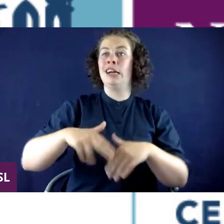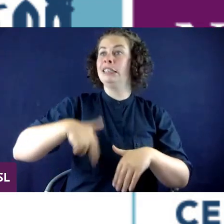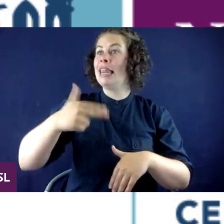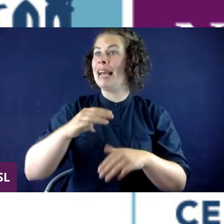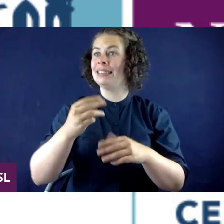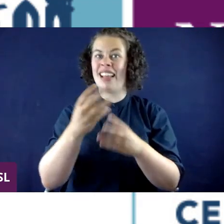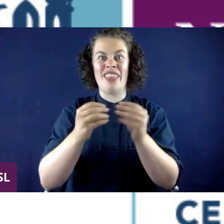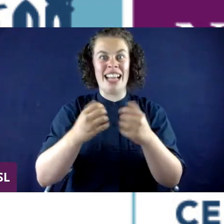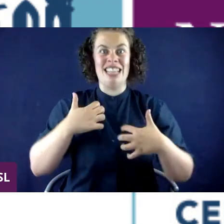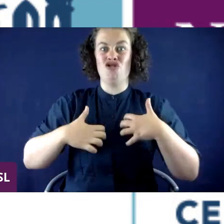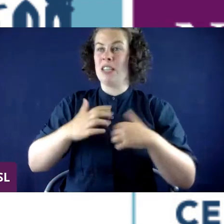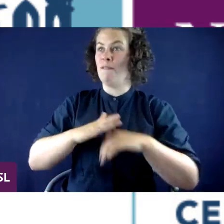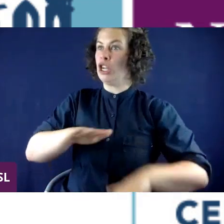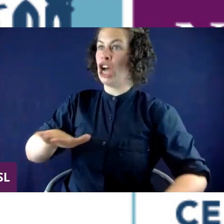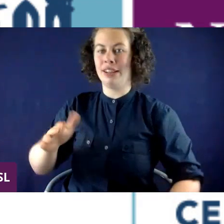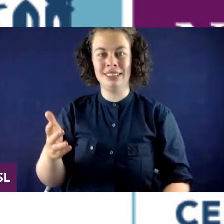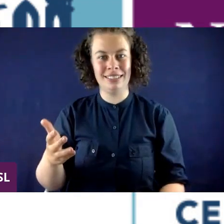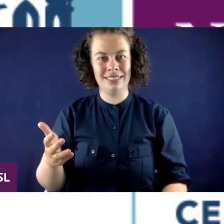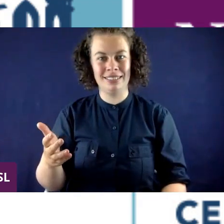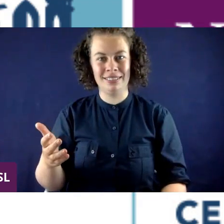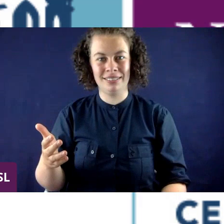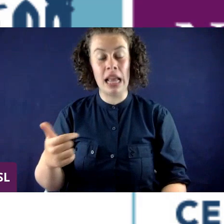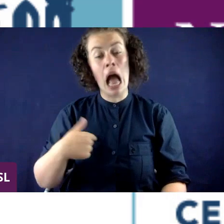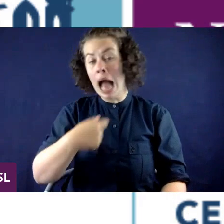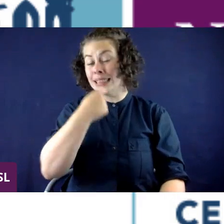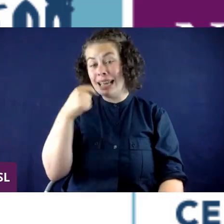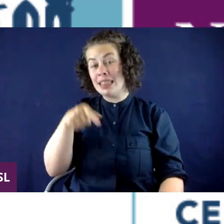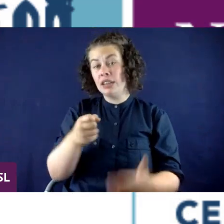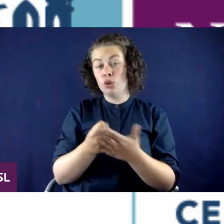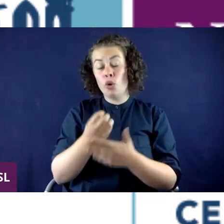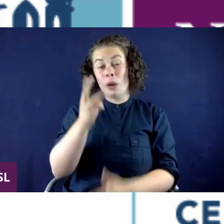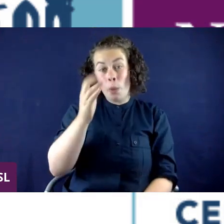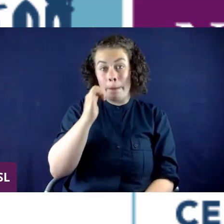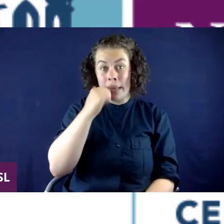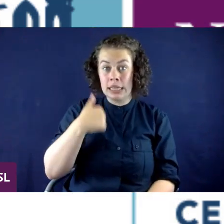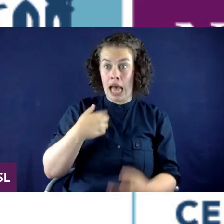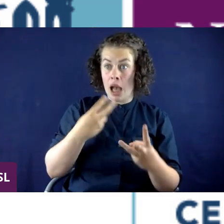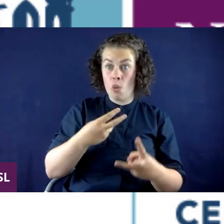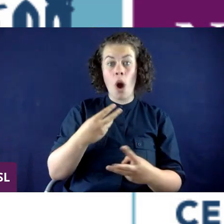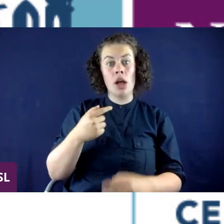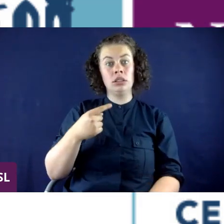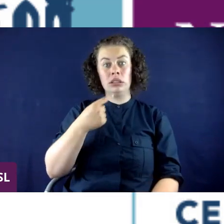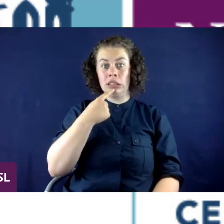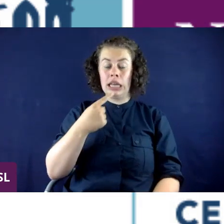Say hello. In the child will said hello. I would have said hello.